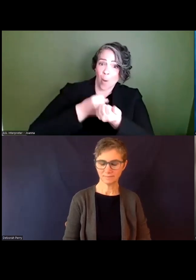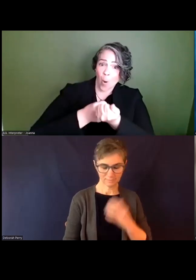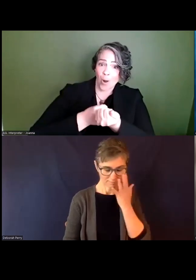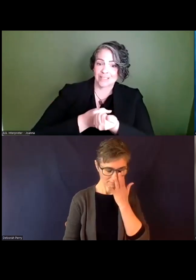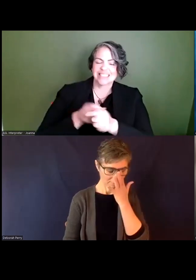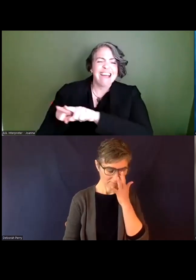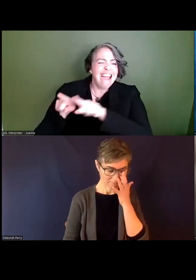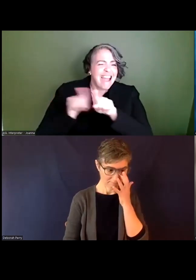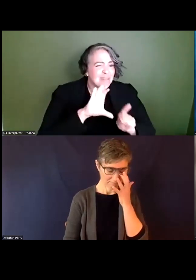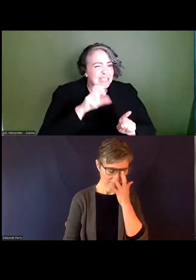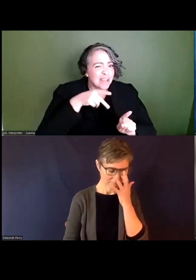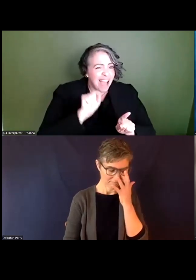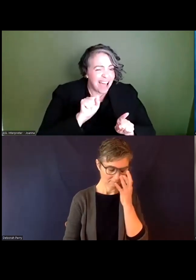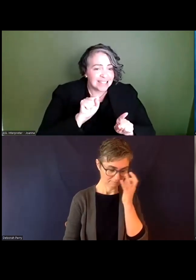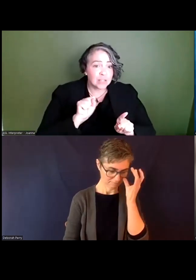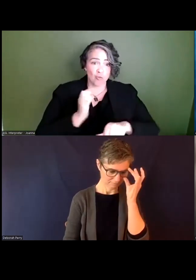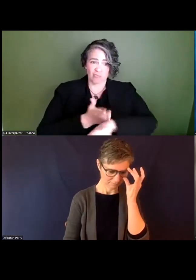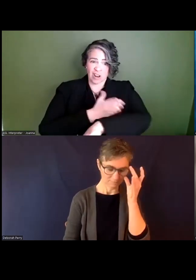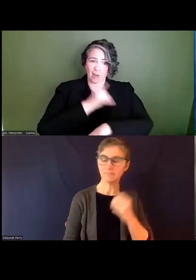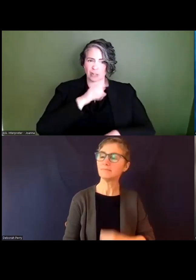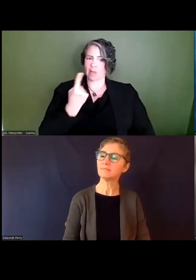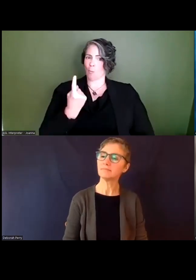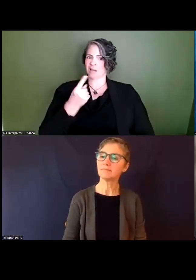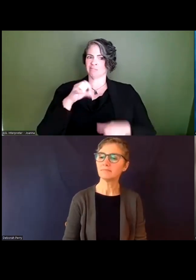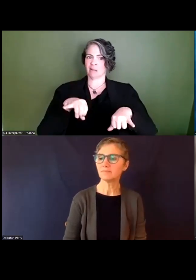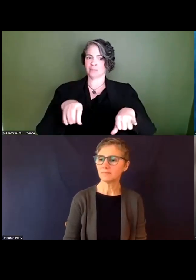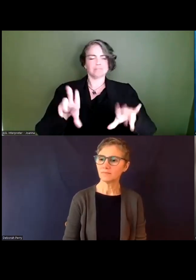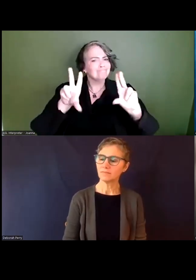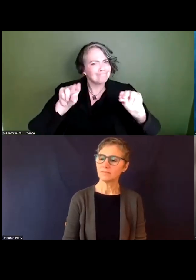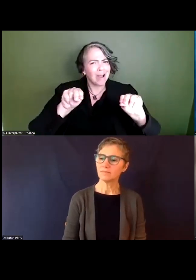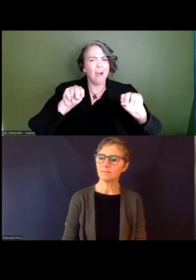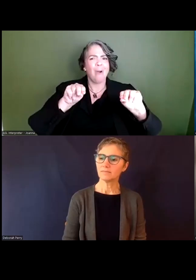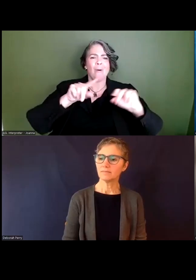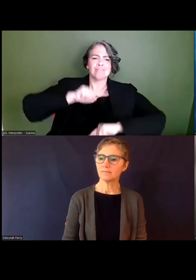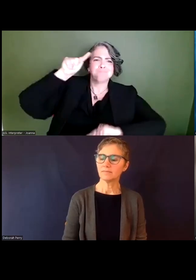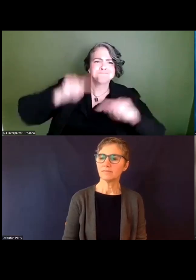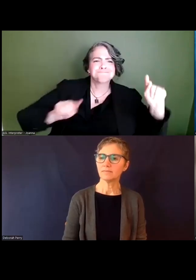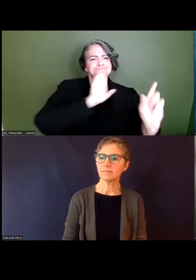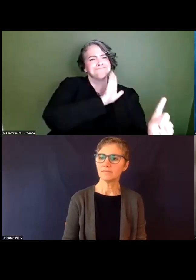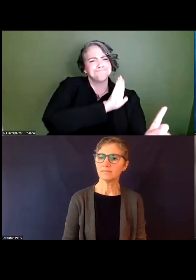multiple pathways of recovery and also we recognize that people in this recovery process